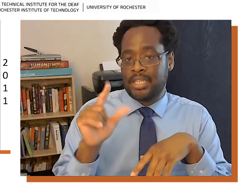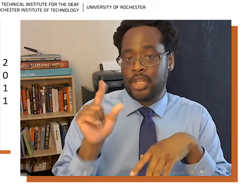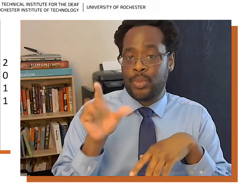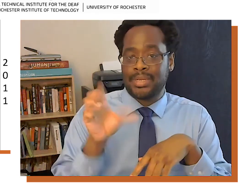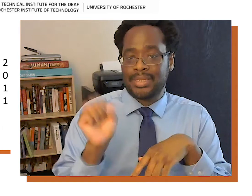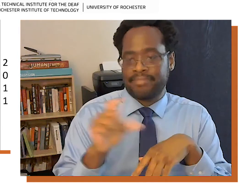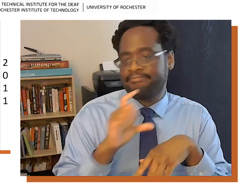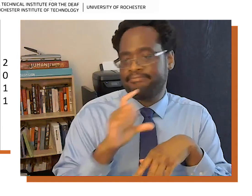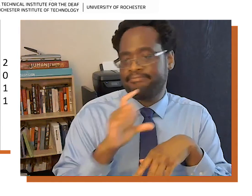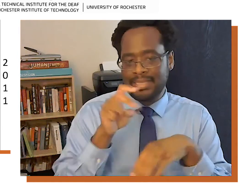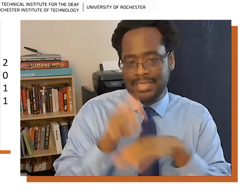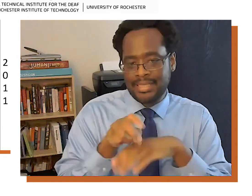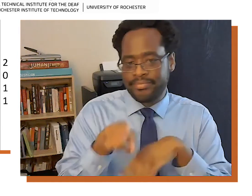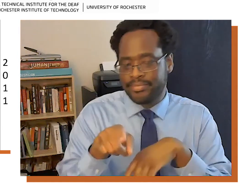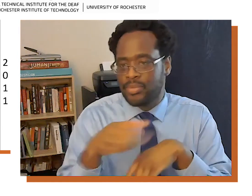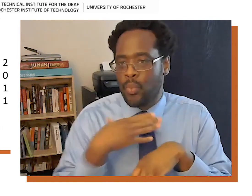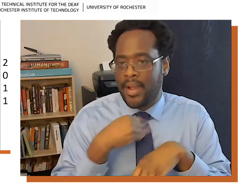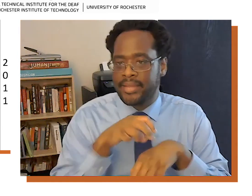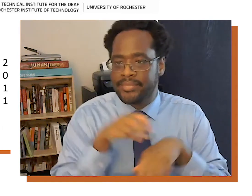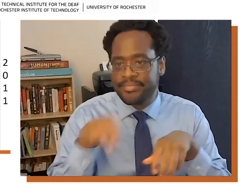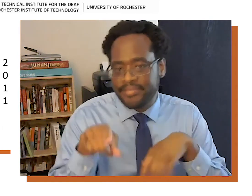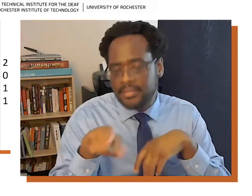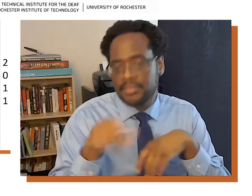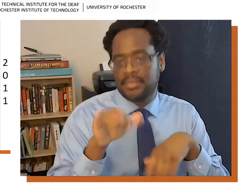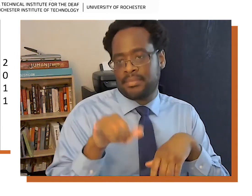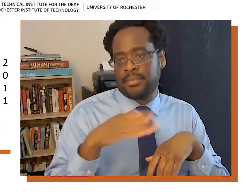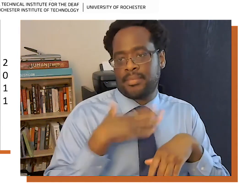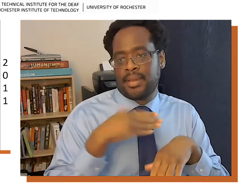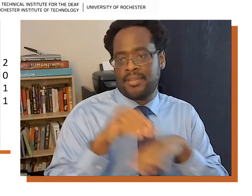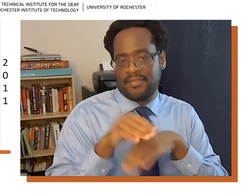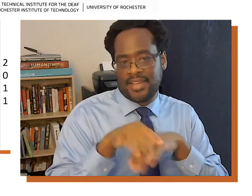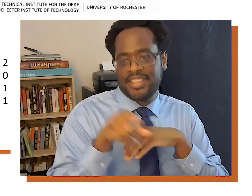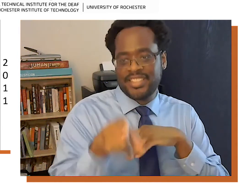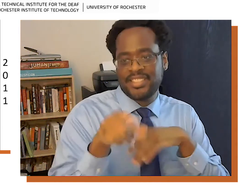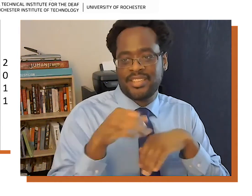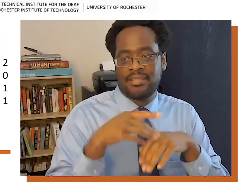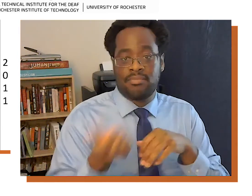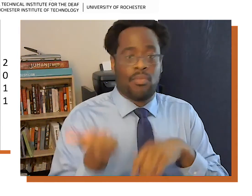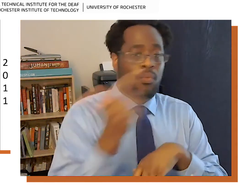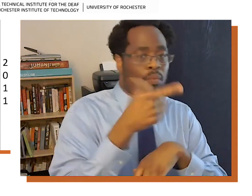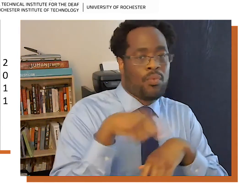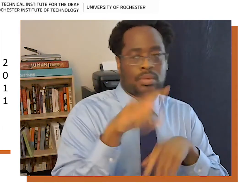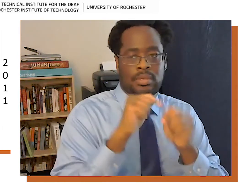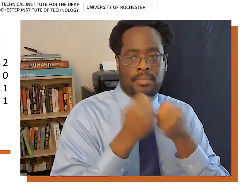Dr. Ceil Lucas there is sitting with the white hair, my PhD advisor, and the other members